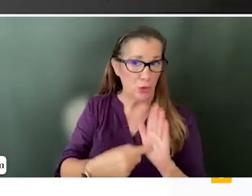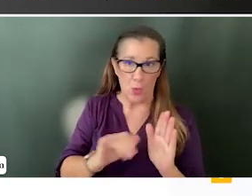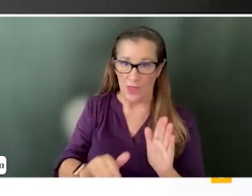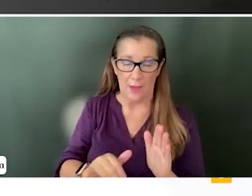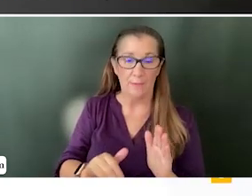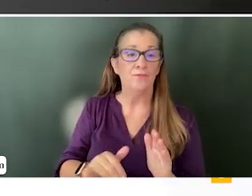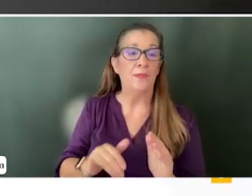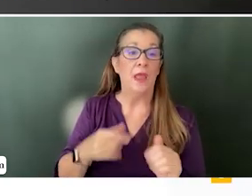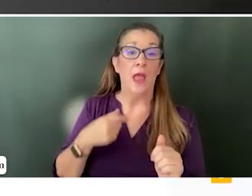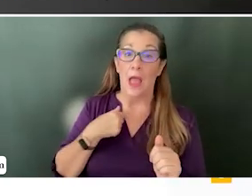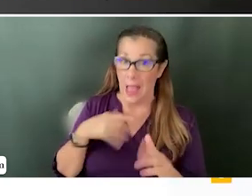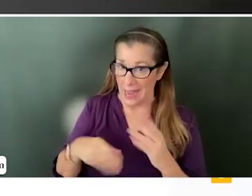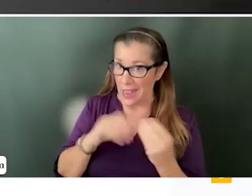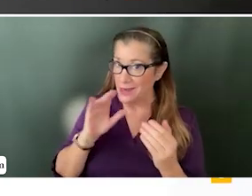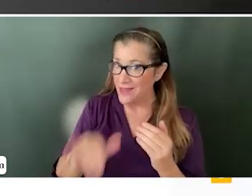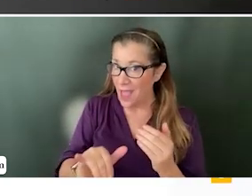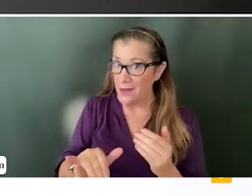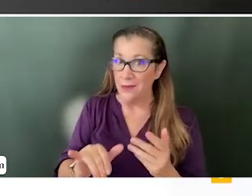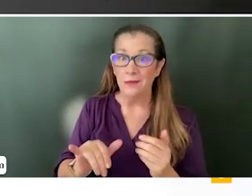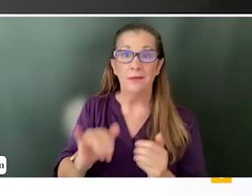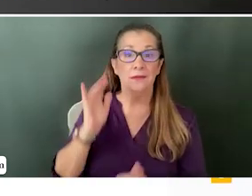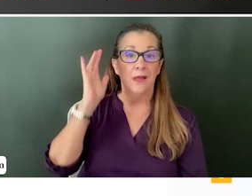And so I added that. Right. Because why would that be tilted?